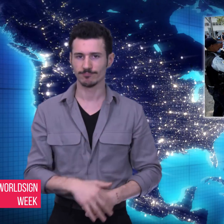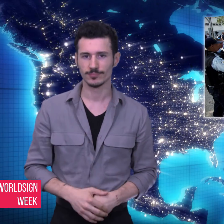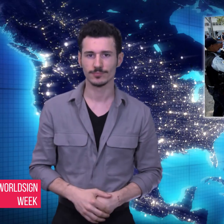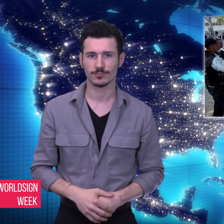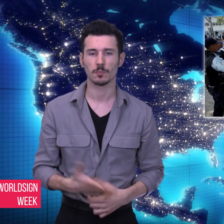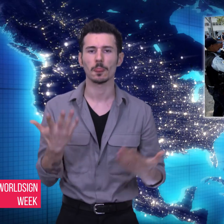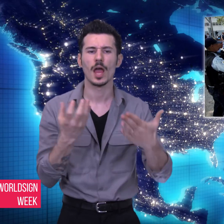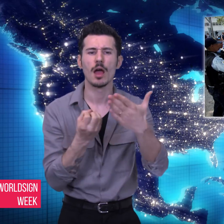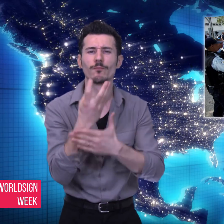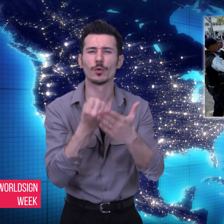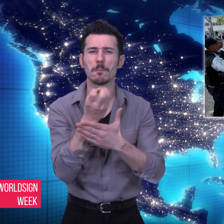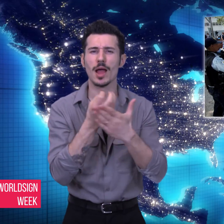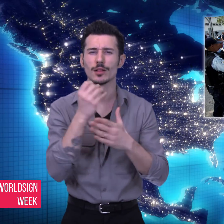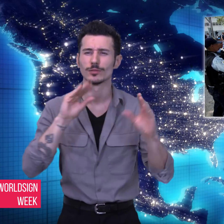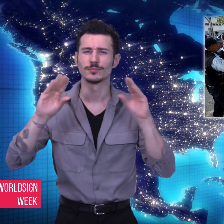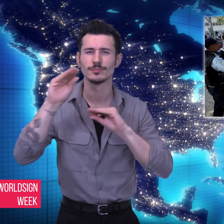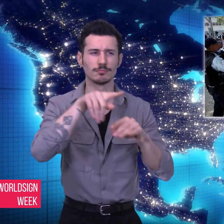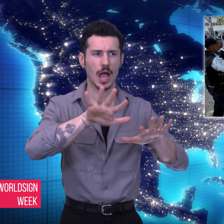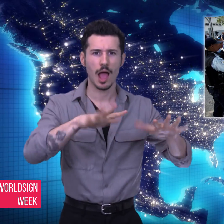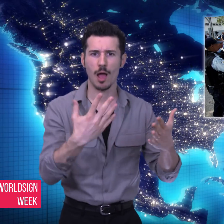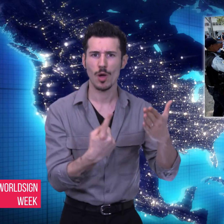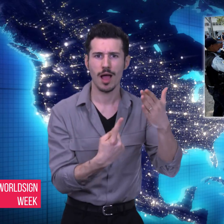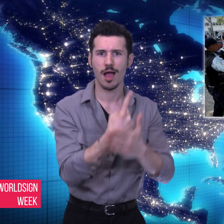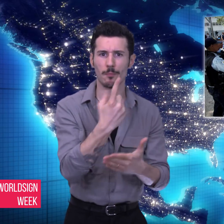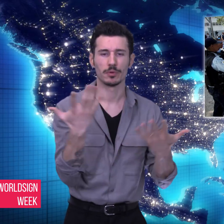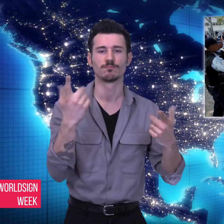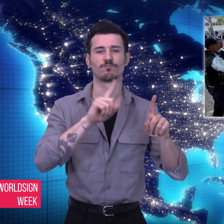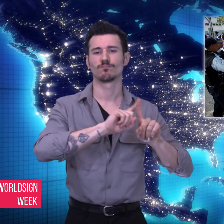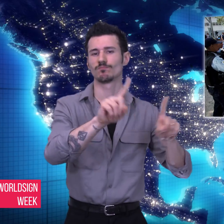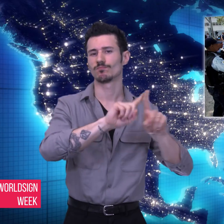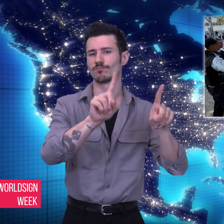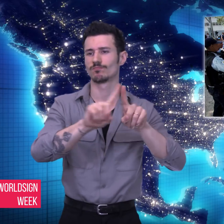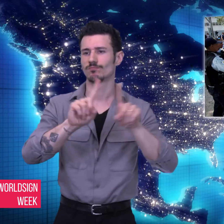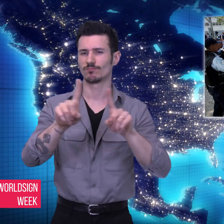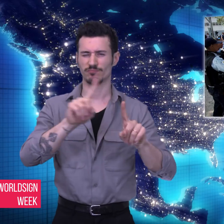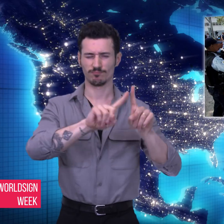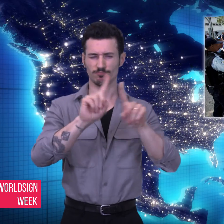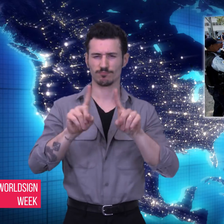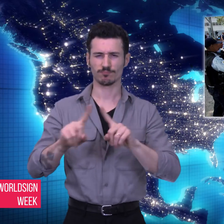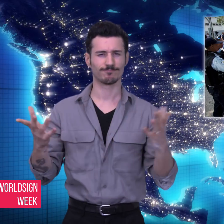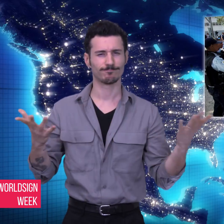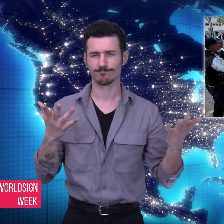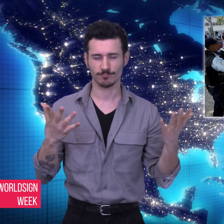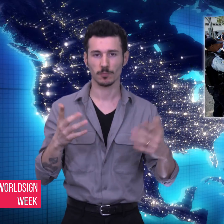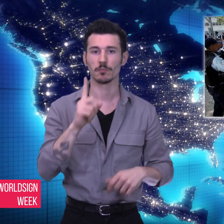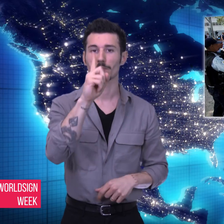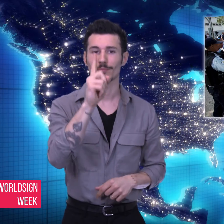Accounts of what happened varied, but survivors and